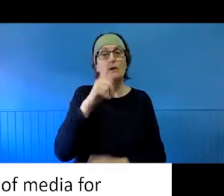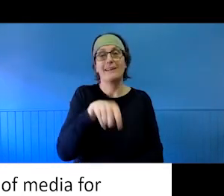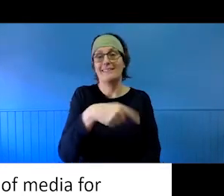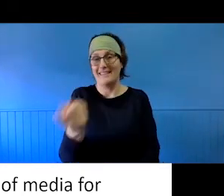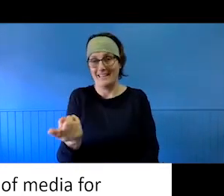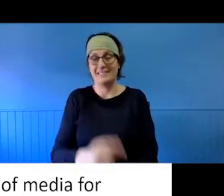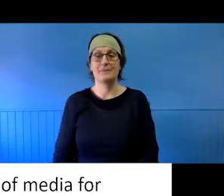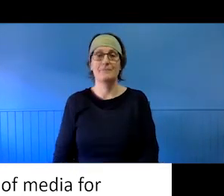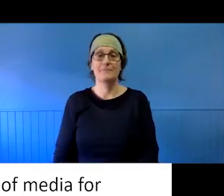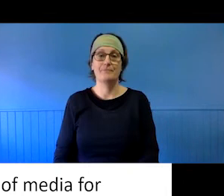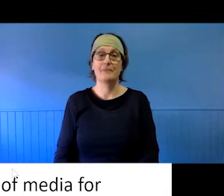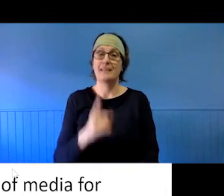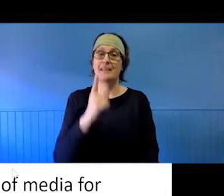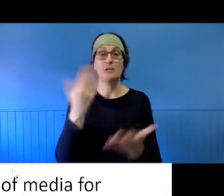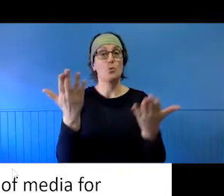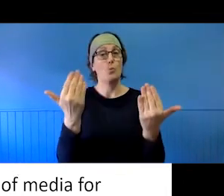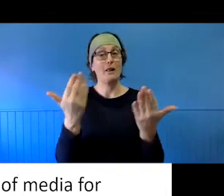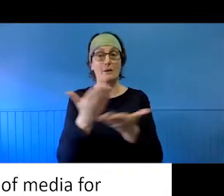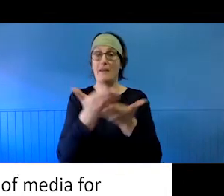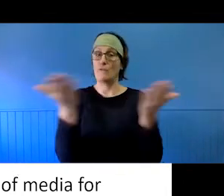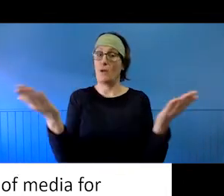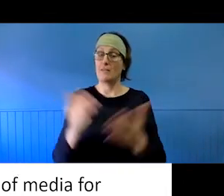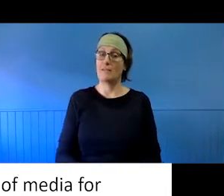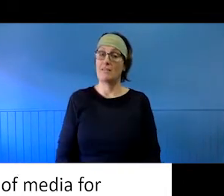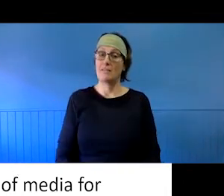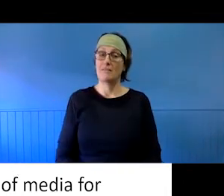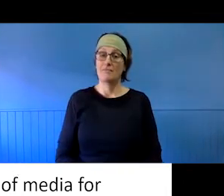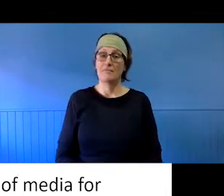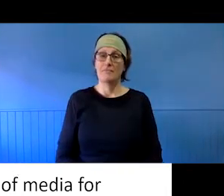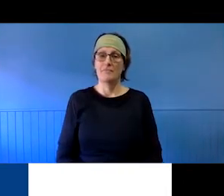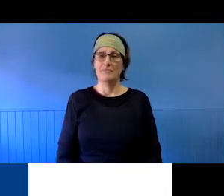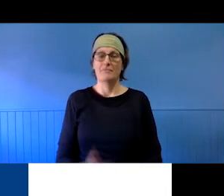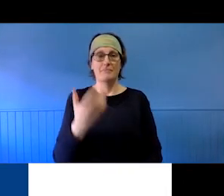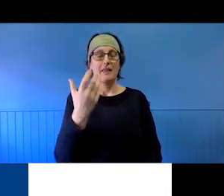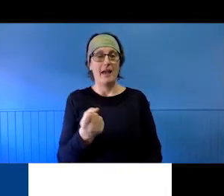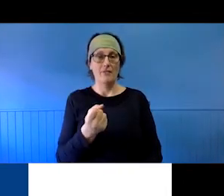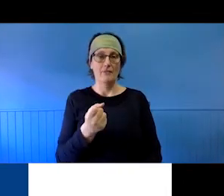that it says, "Welcome, everyone." Then there's a description of,